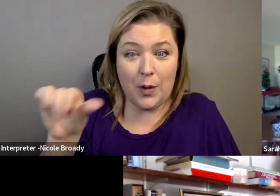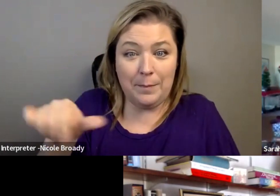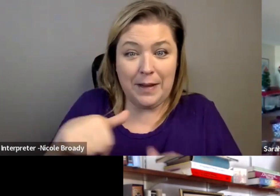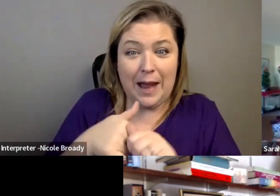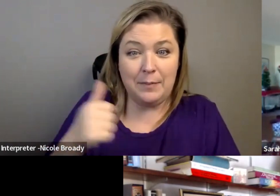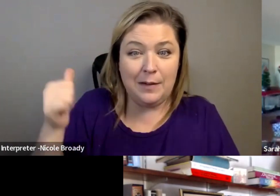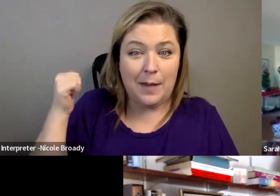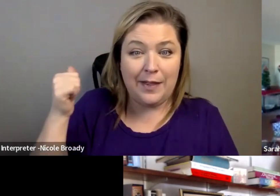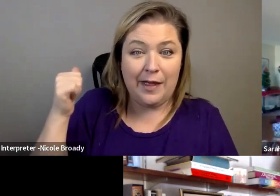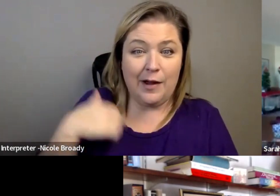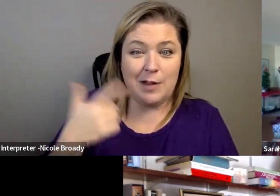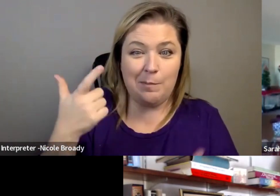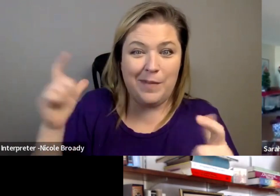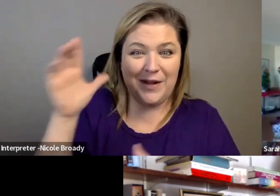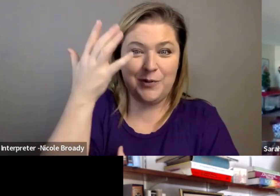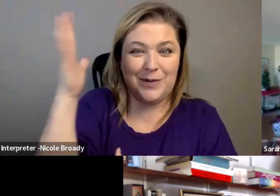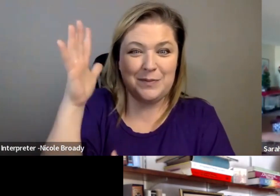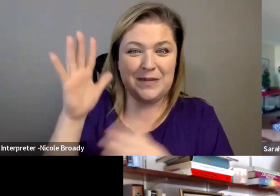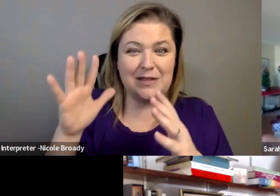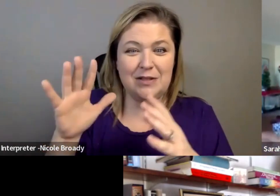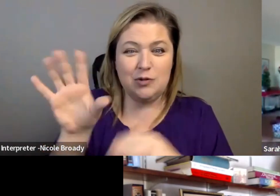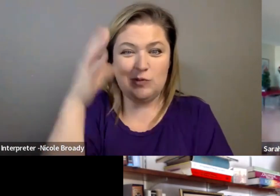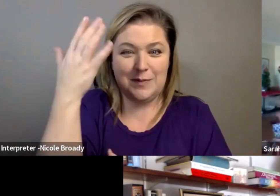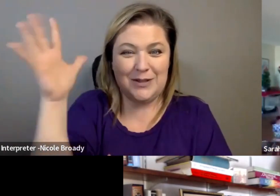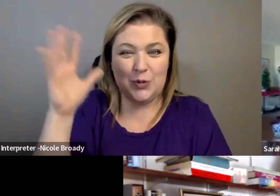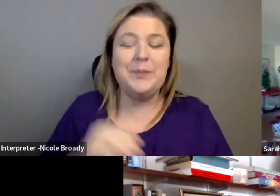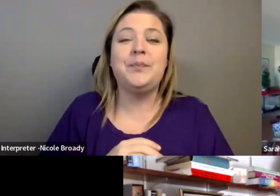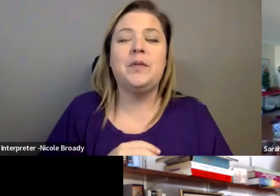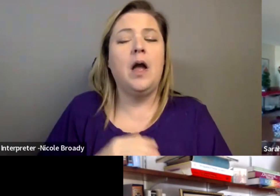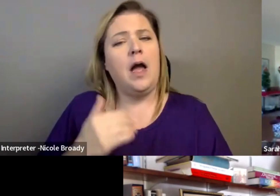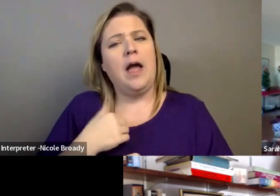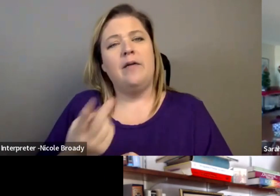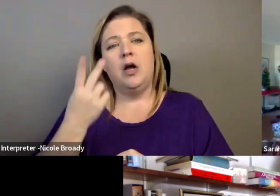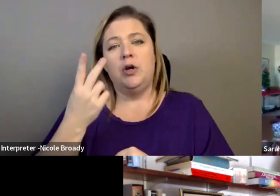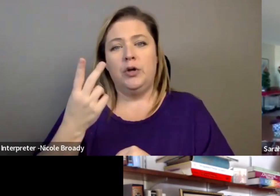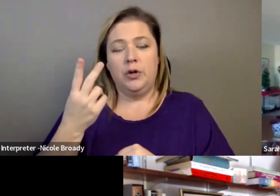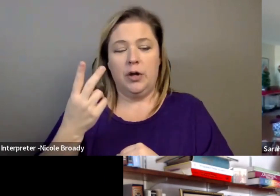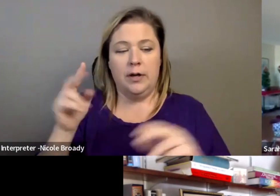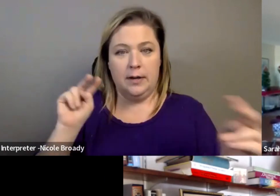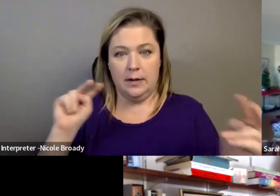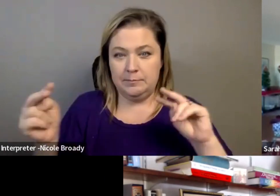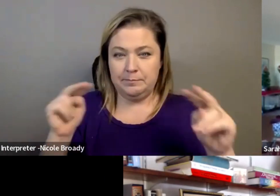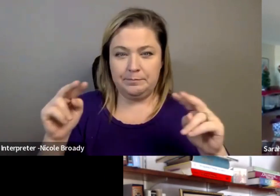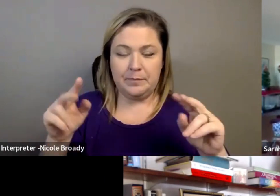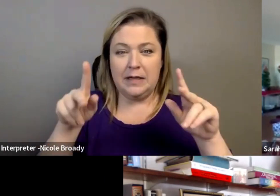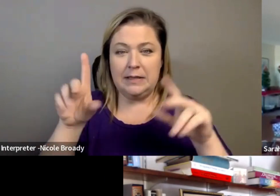me. So yeah, I come to this with kind of two perspectives as a disabled person who is